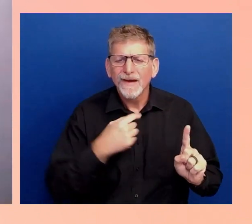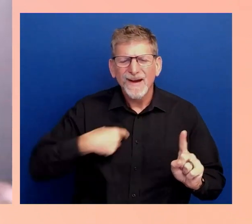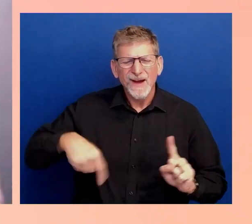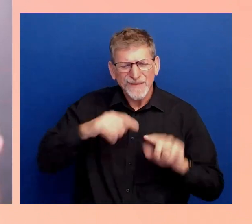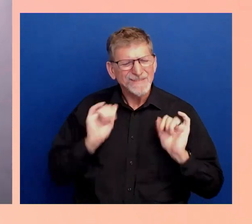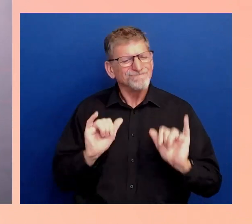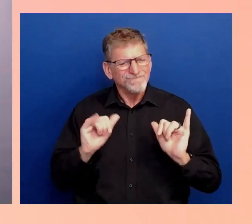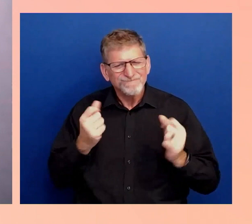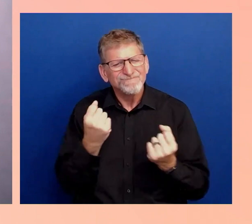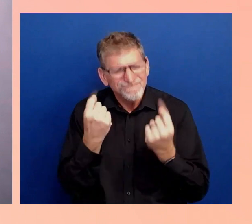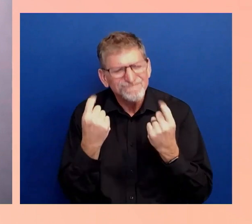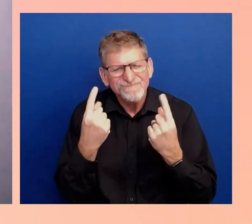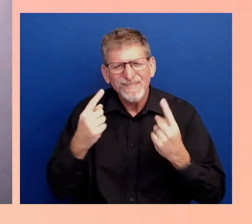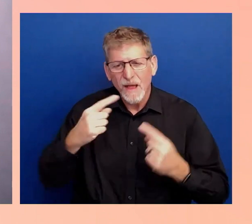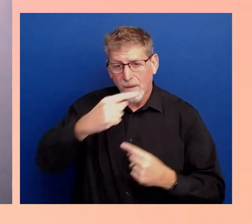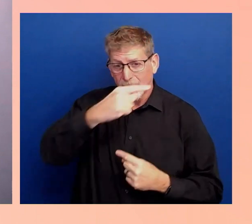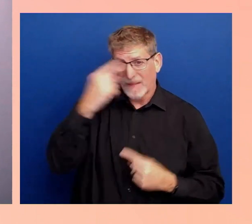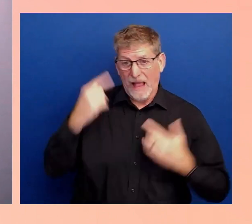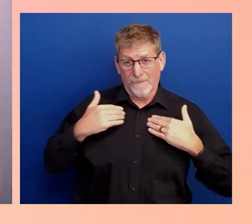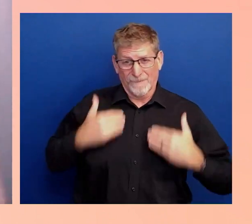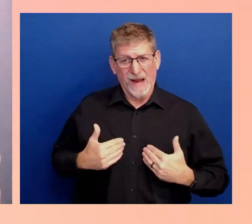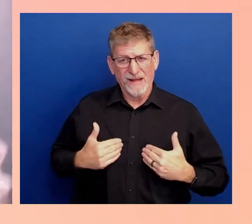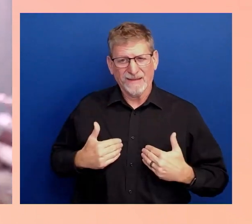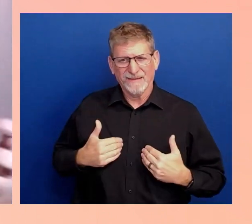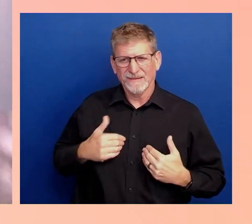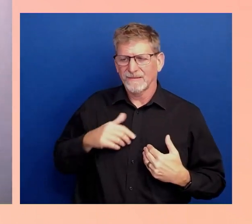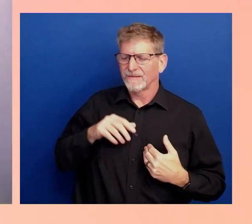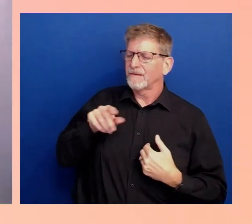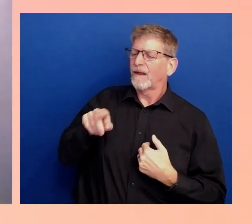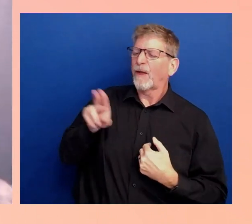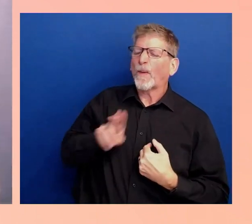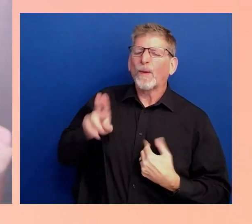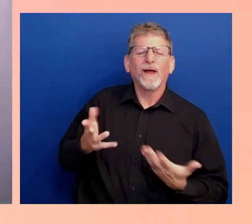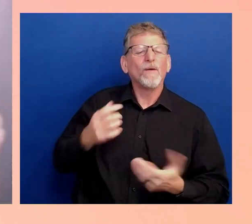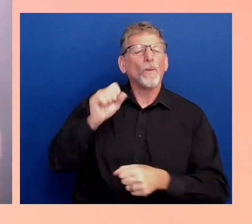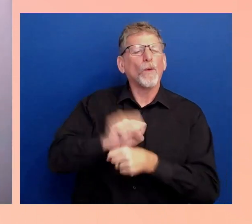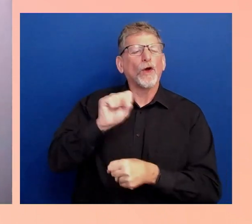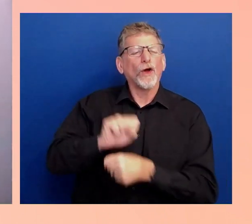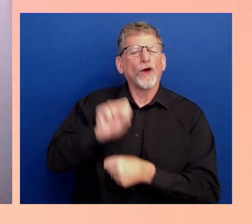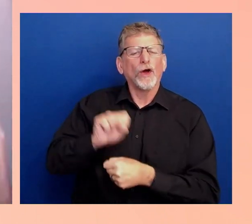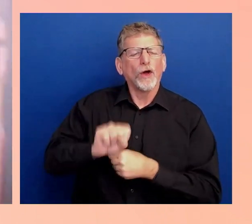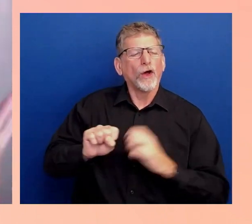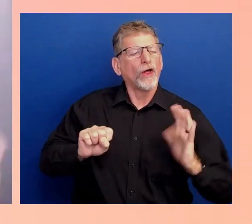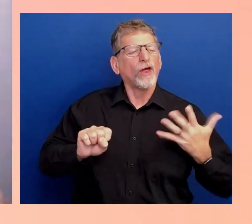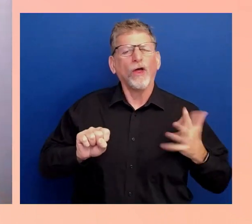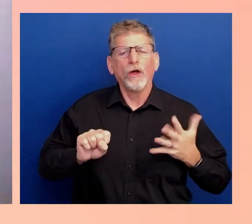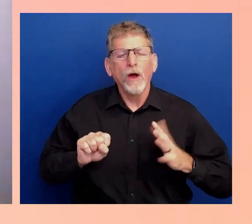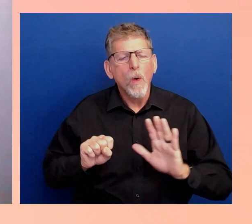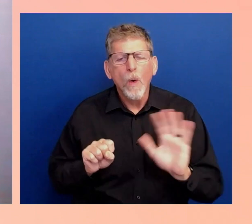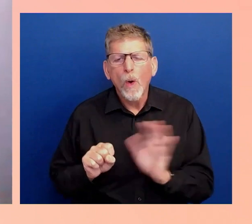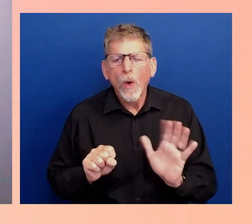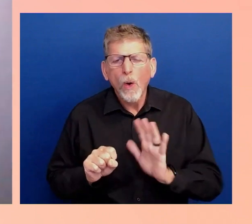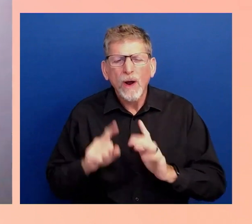as a productive labor force because we're leaving little room for an identity-based approach to disability.